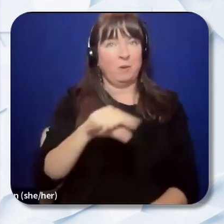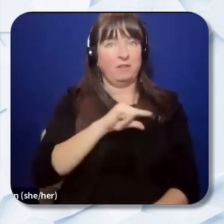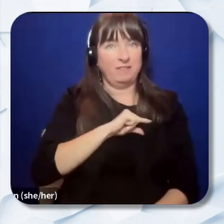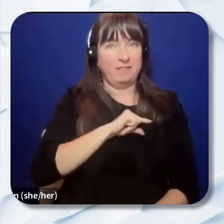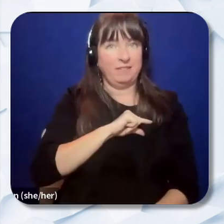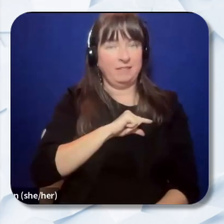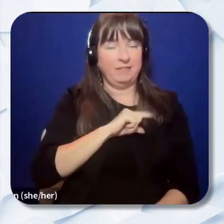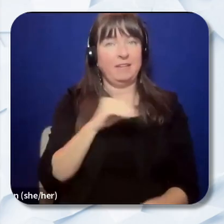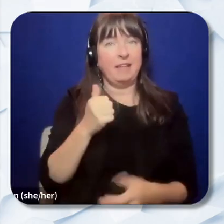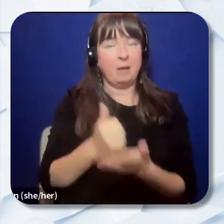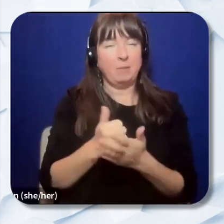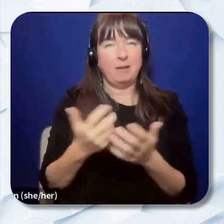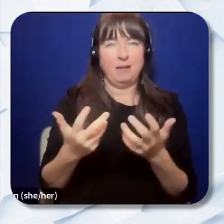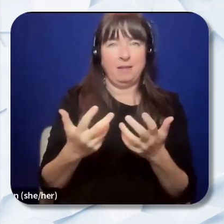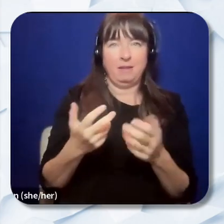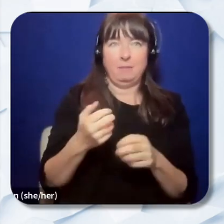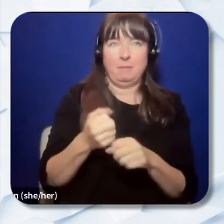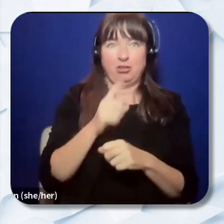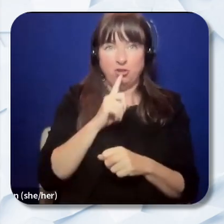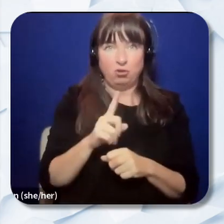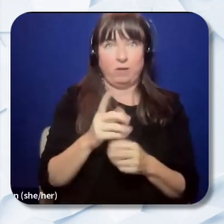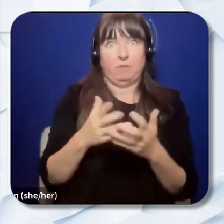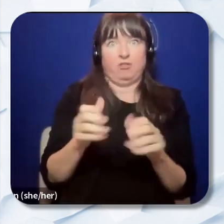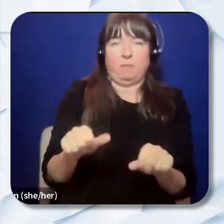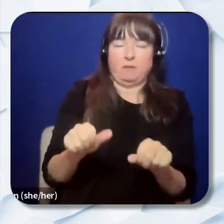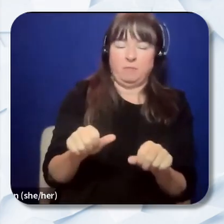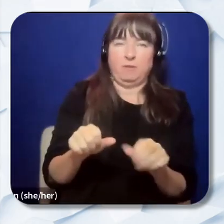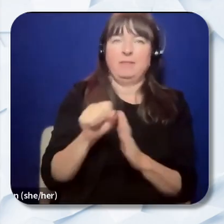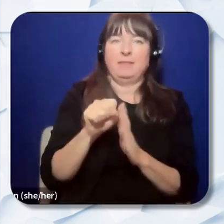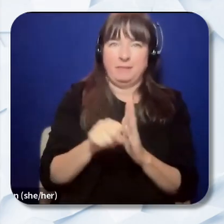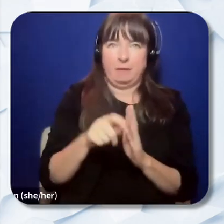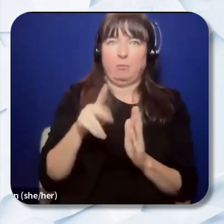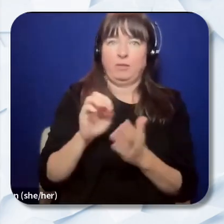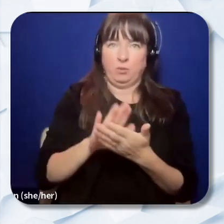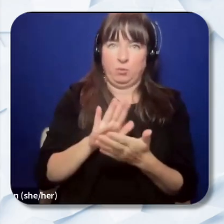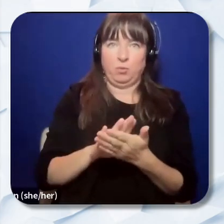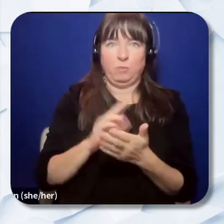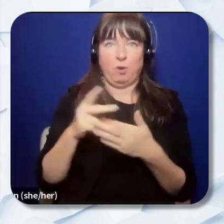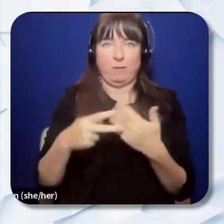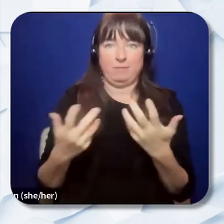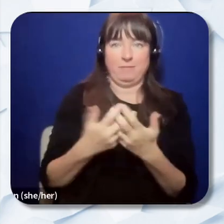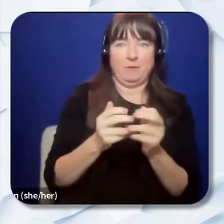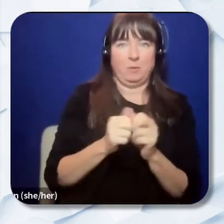align as much as possible our state preschool programs to Head Start who has been required to